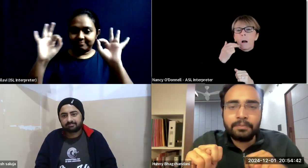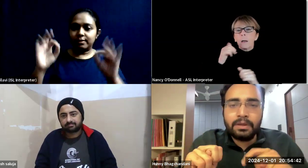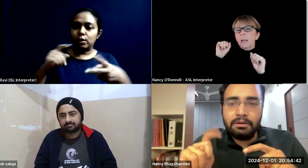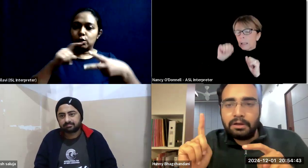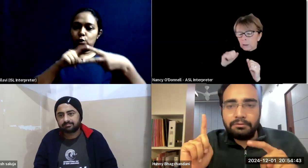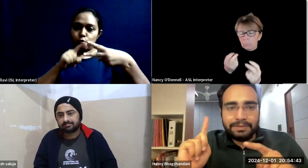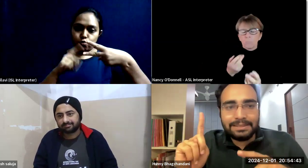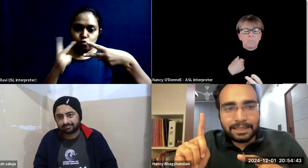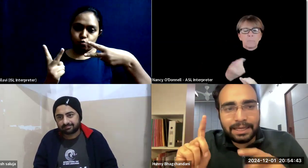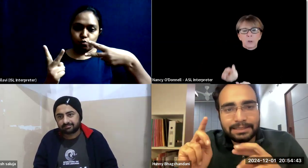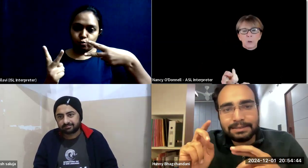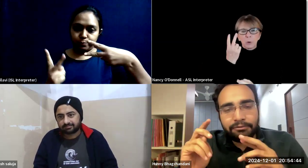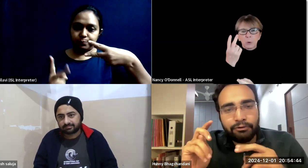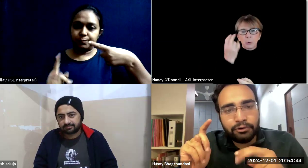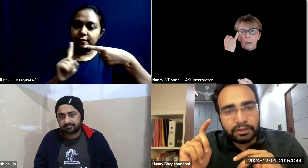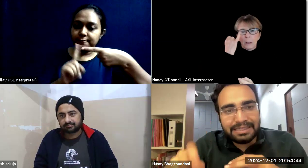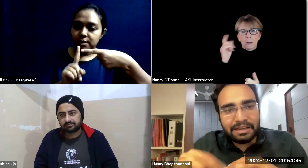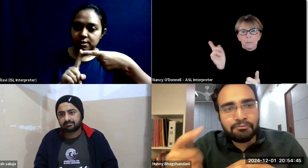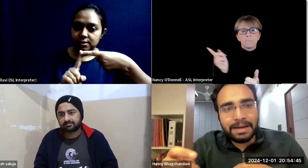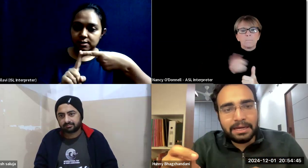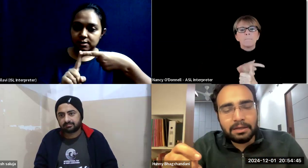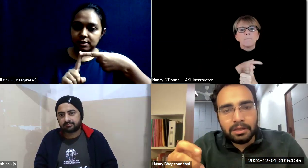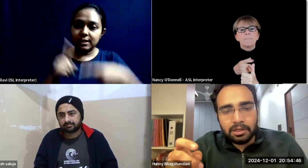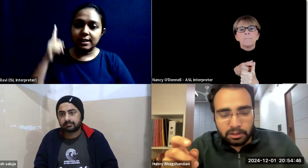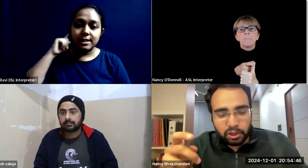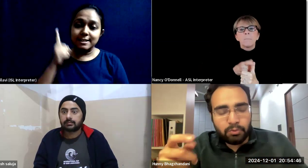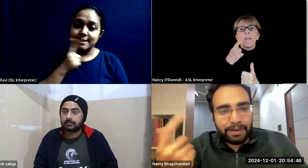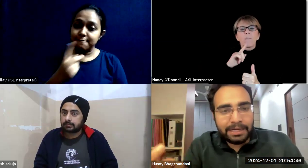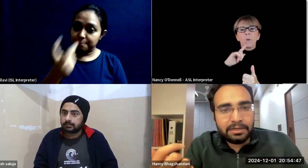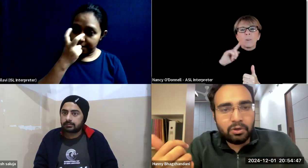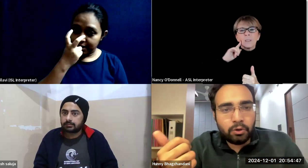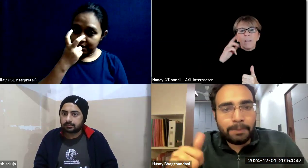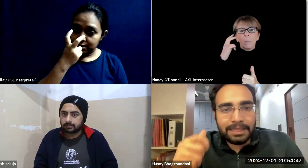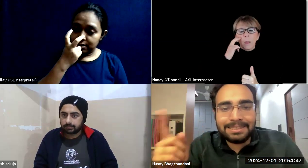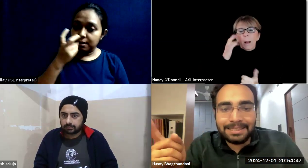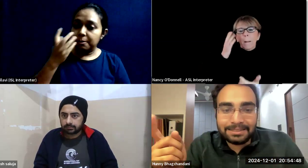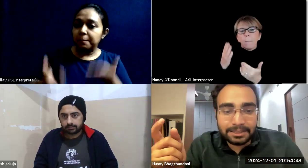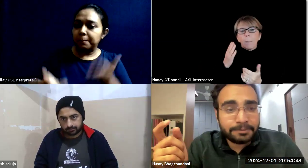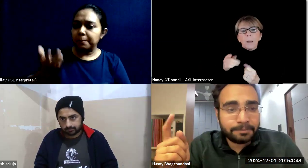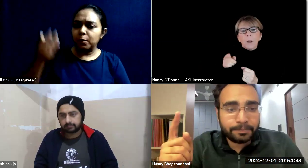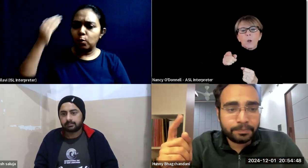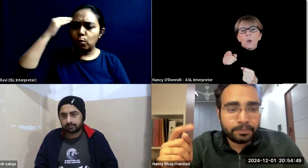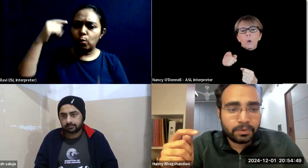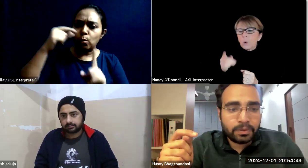First thing is for deaf blind you might know Pradip Sinha Sir.